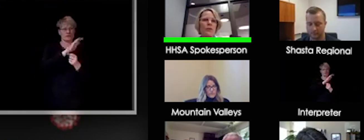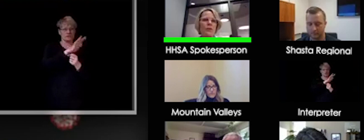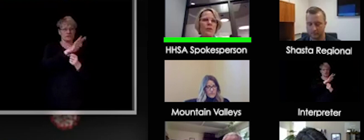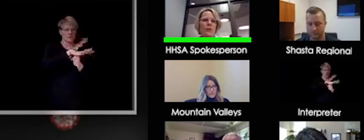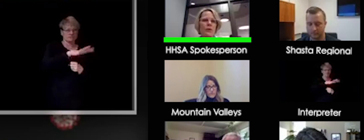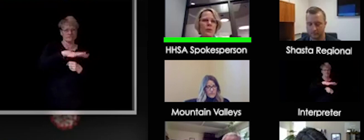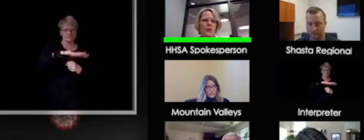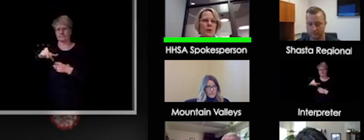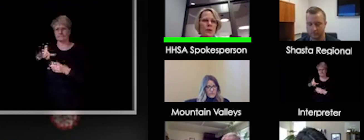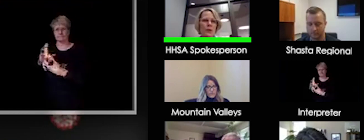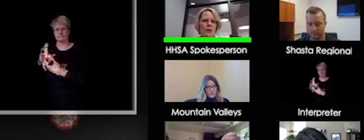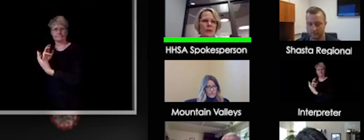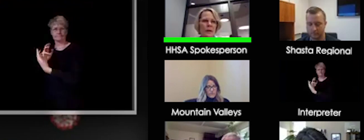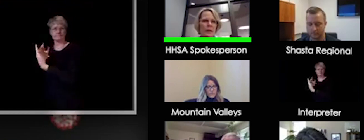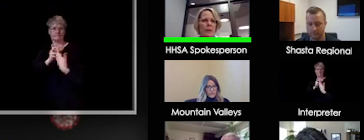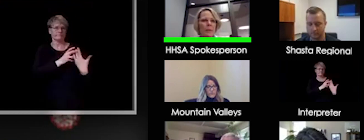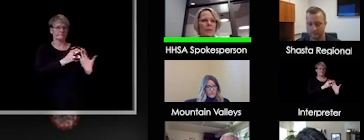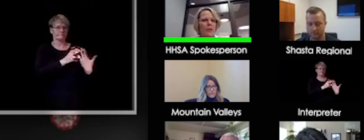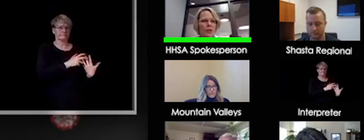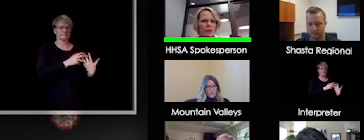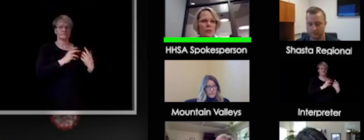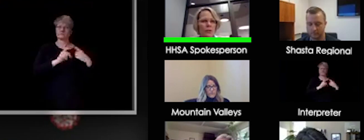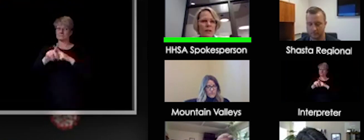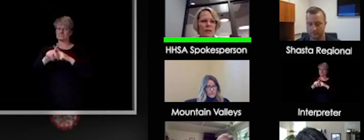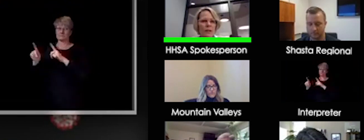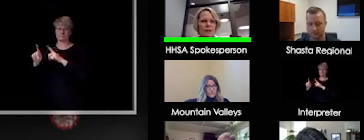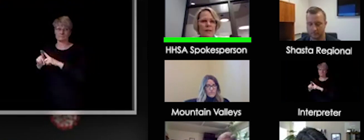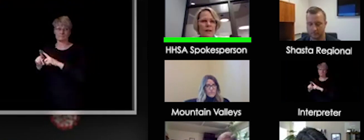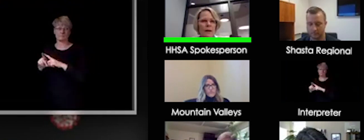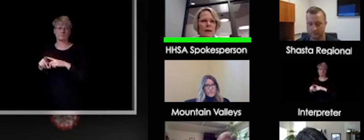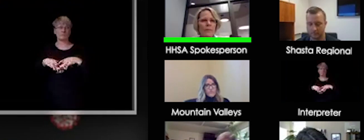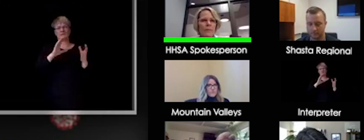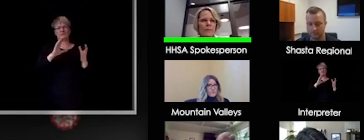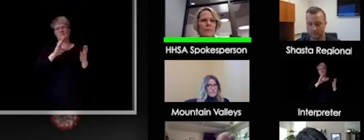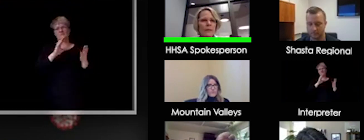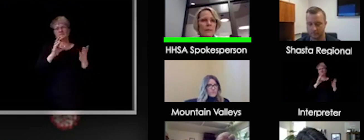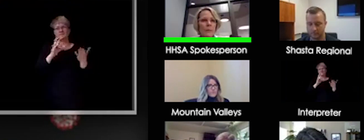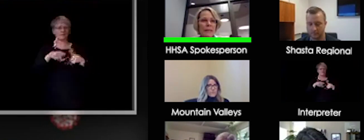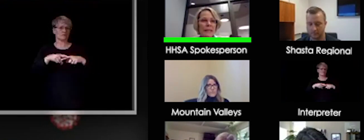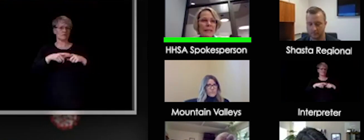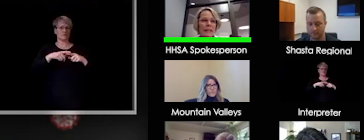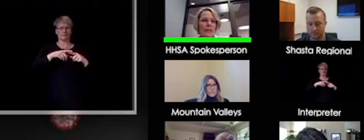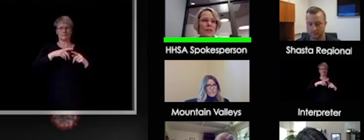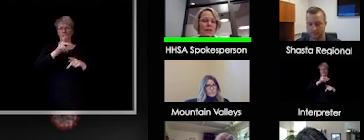the levels that you use, population and those kinds of things, and basically it gives us